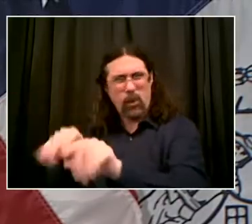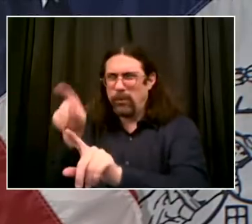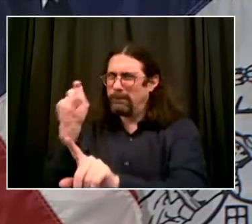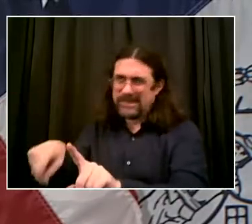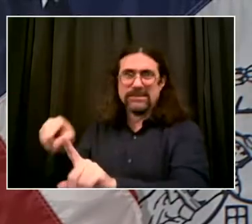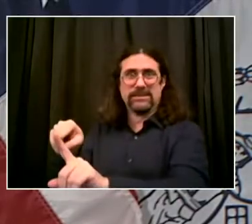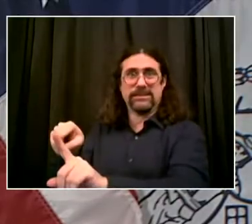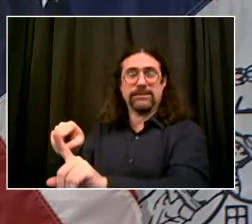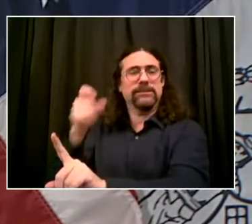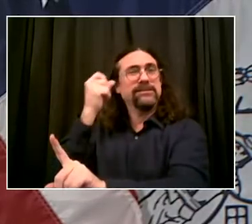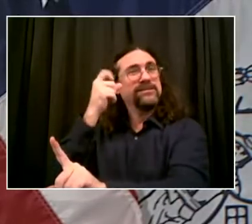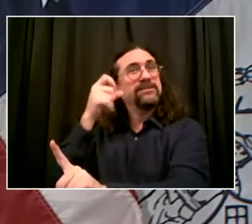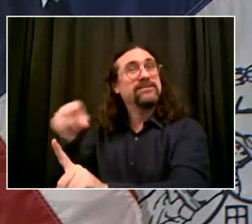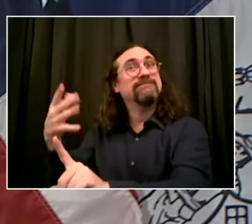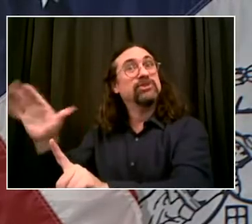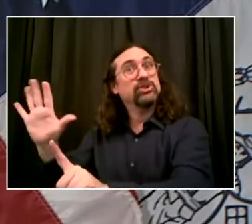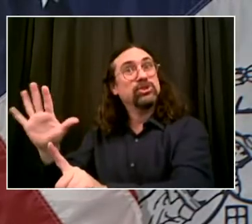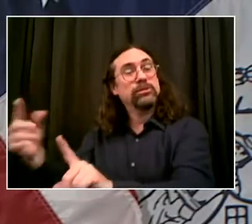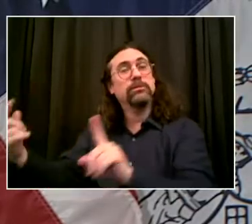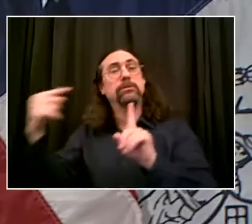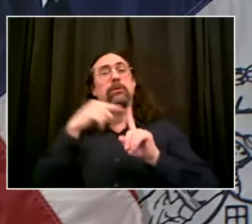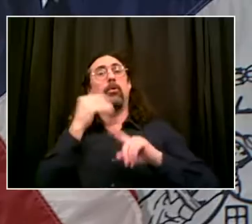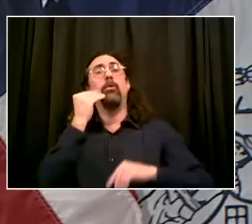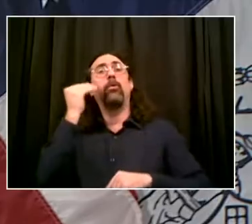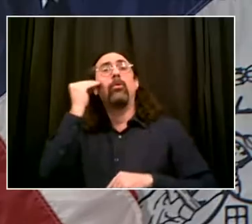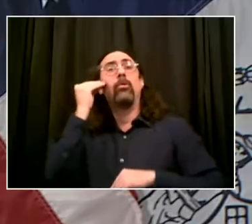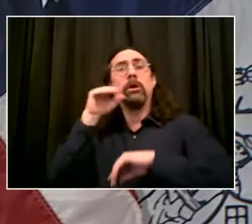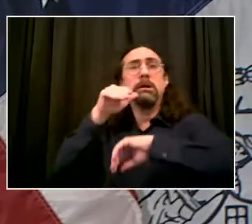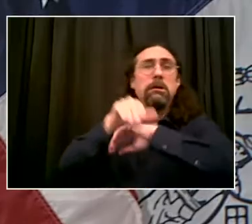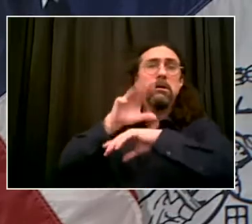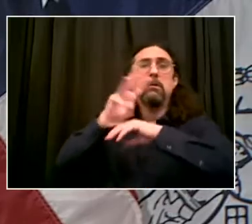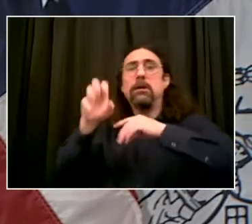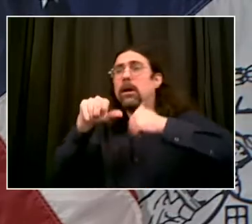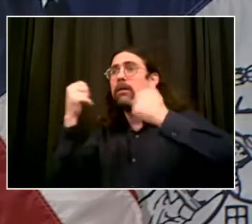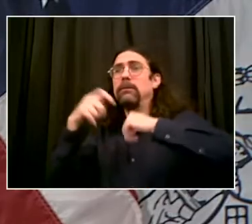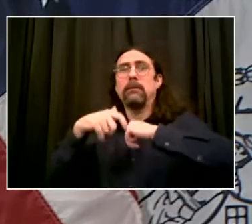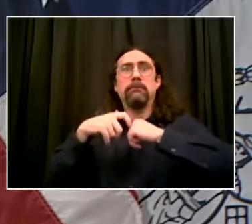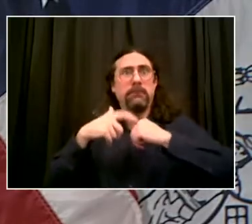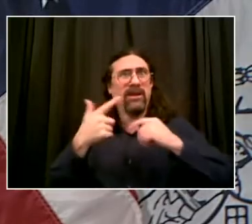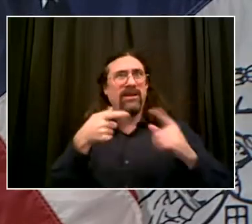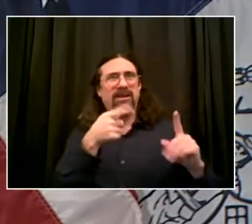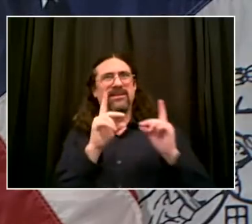YOU EXPAND UPON IT WITH DIGITAL AND MANY OTHER TOOLS. THAT IS VERRY DIFFERENT THAN IN ALL REMOTE